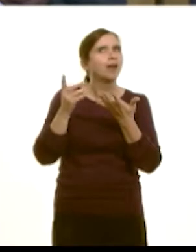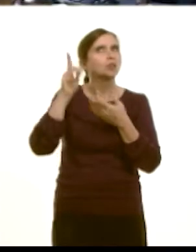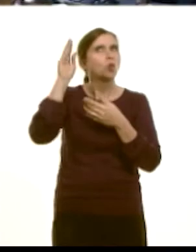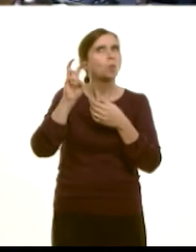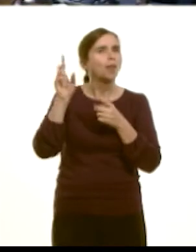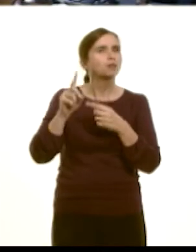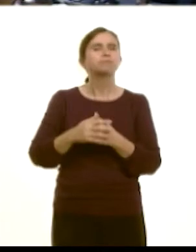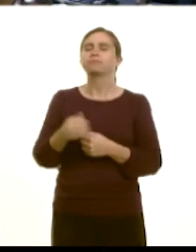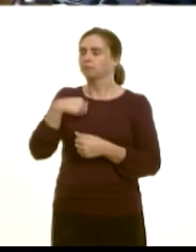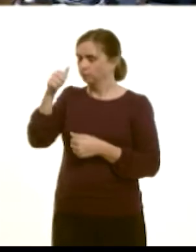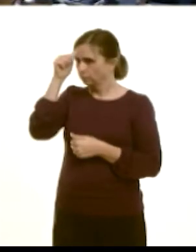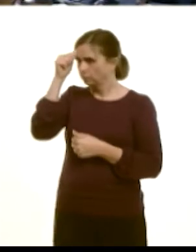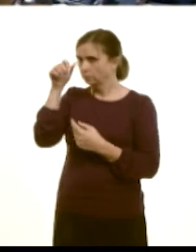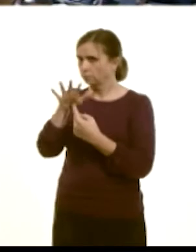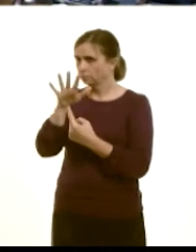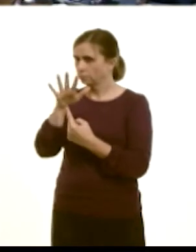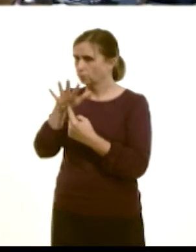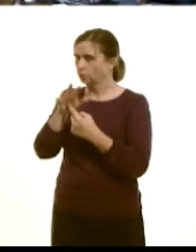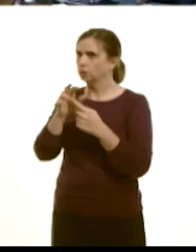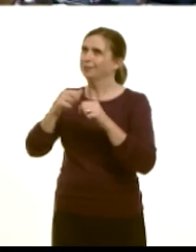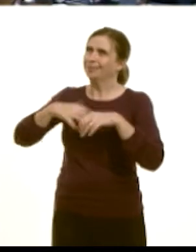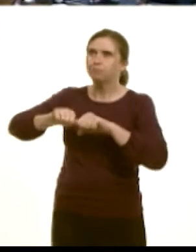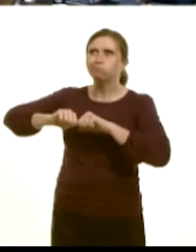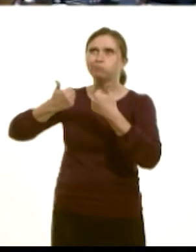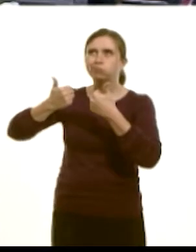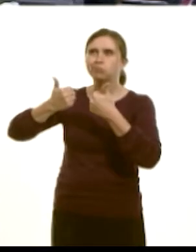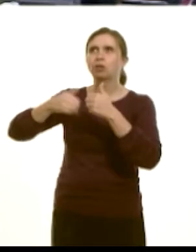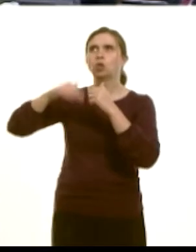We recognise the importance of an effective transport system across the north and the